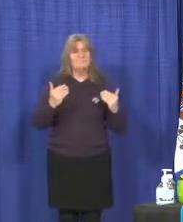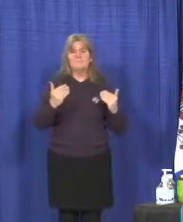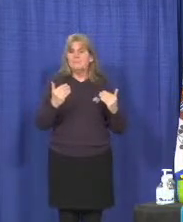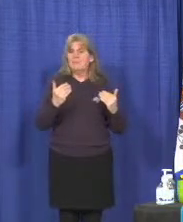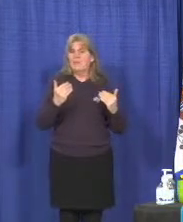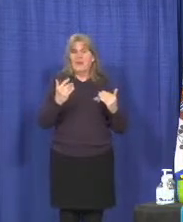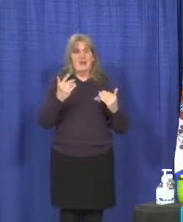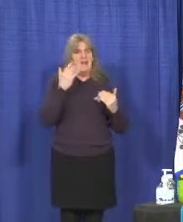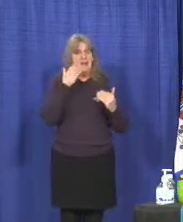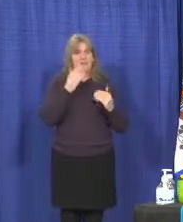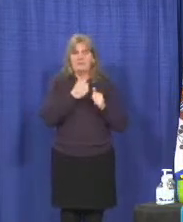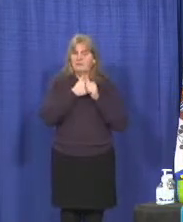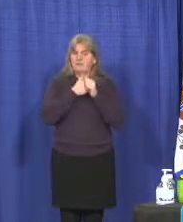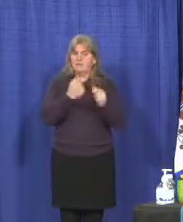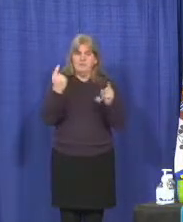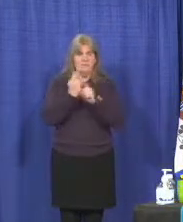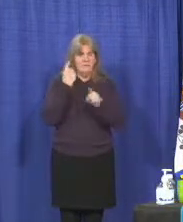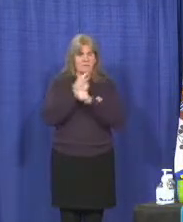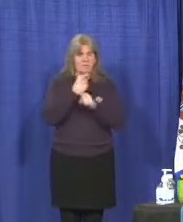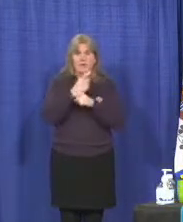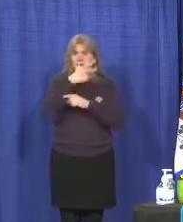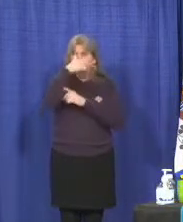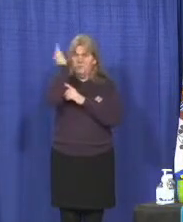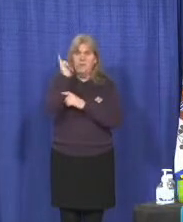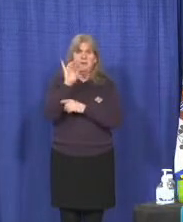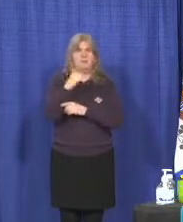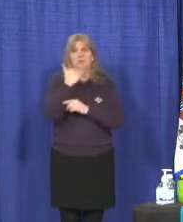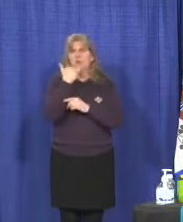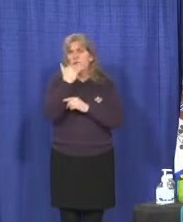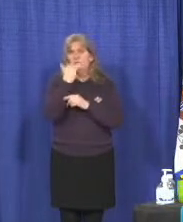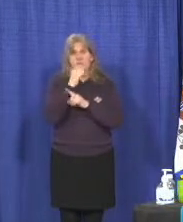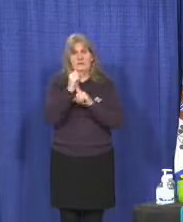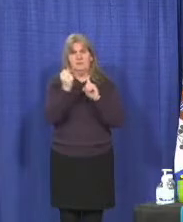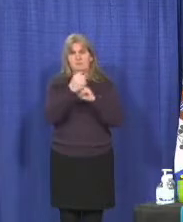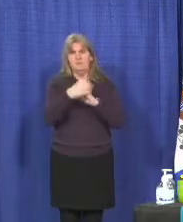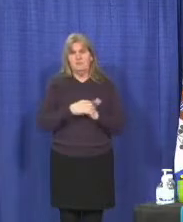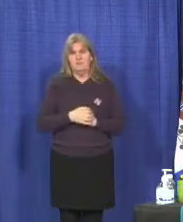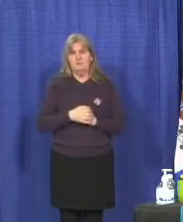keep Yukon in the place we currently are and that's my